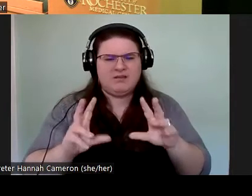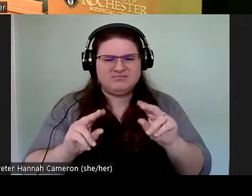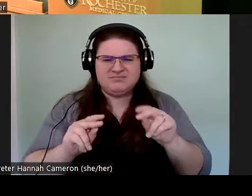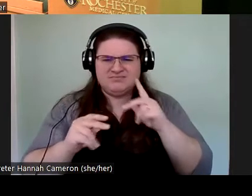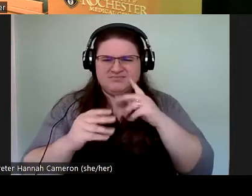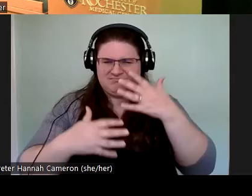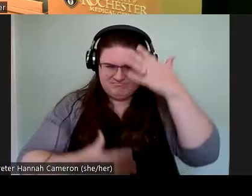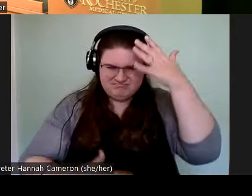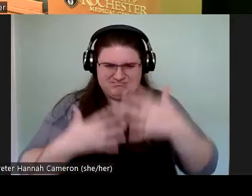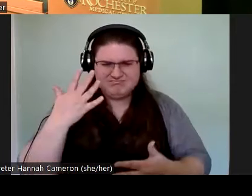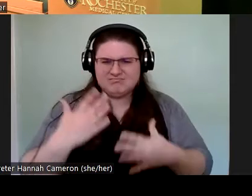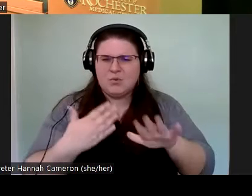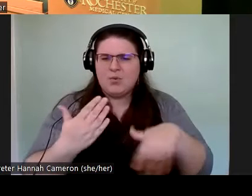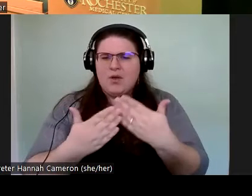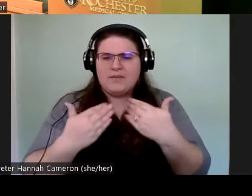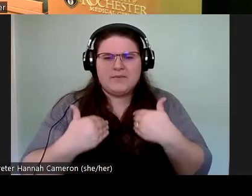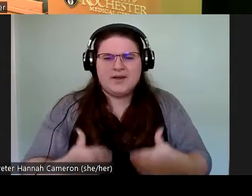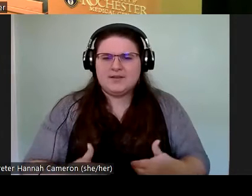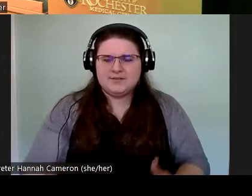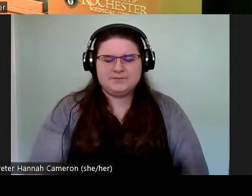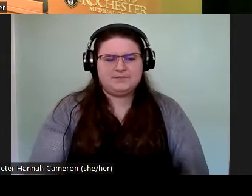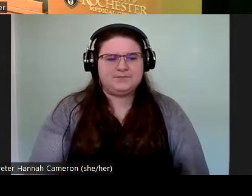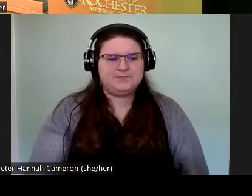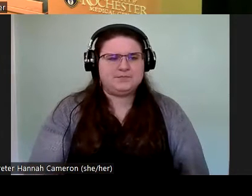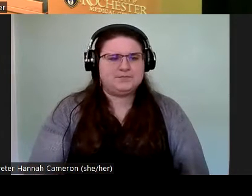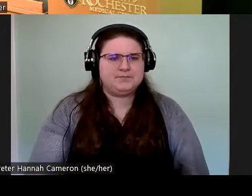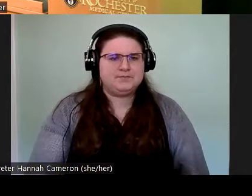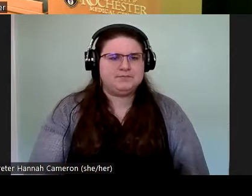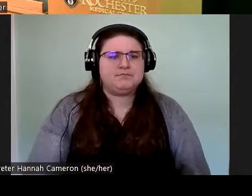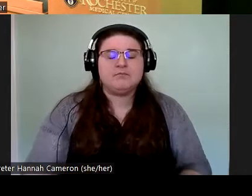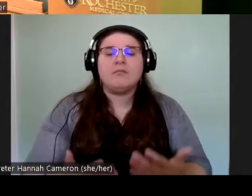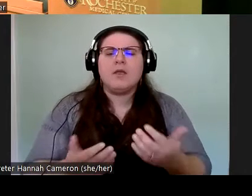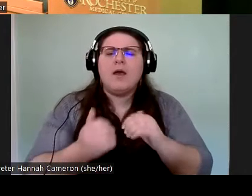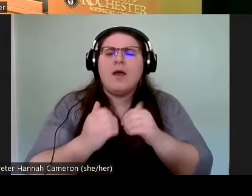look at so how are people connected um we want to look at the number and variety of relationships